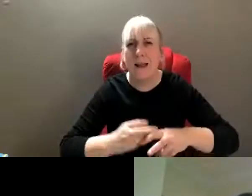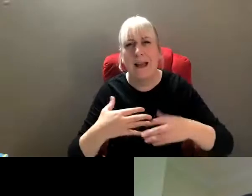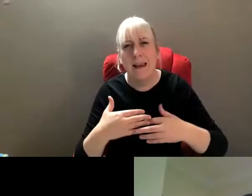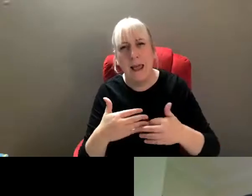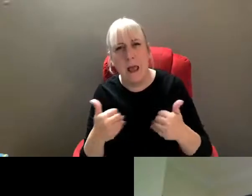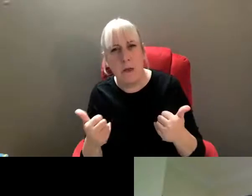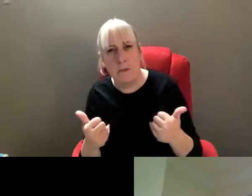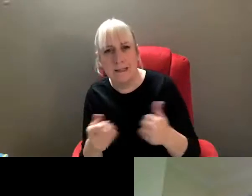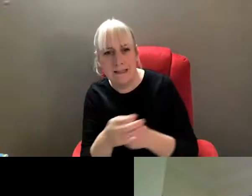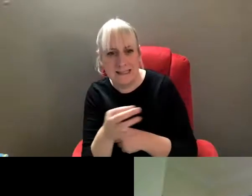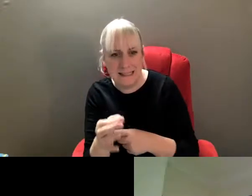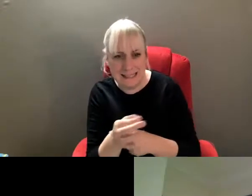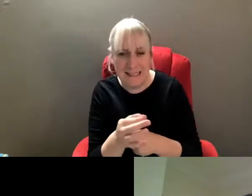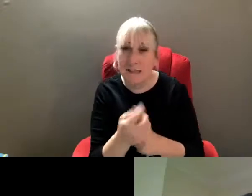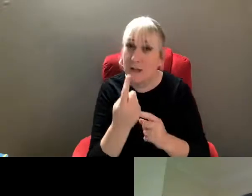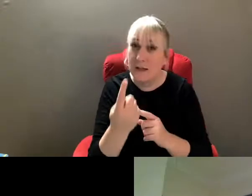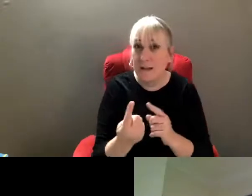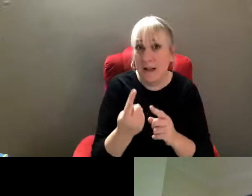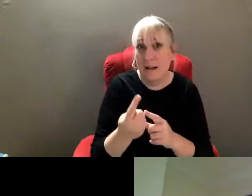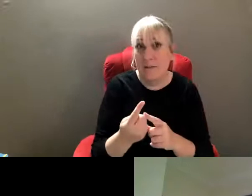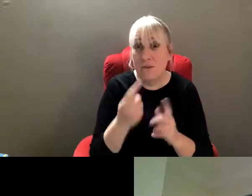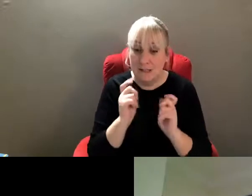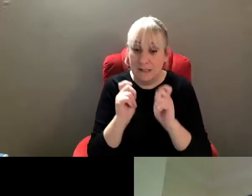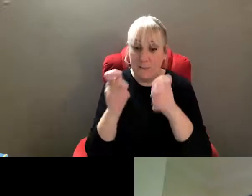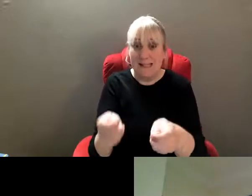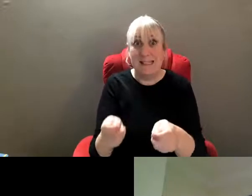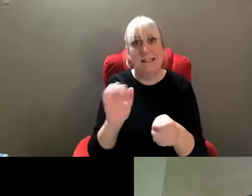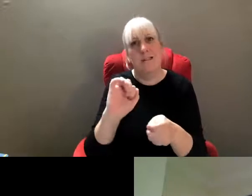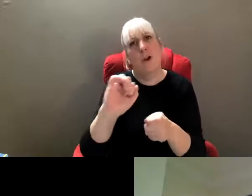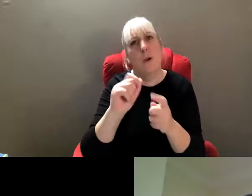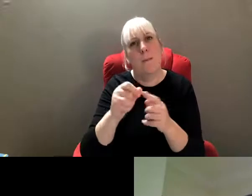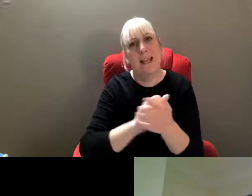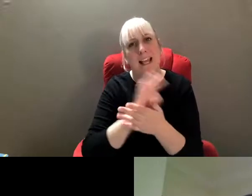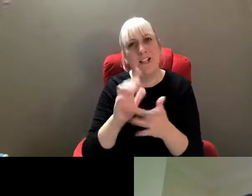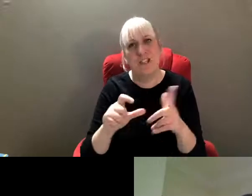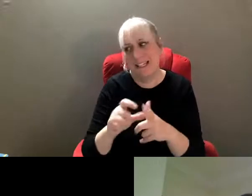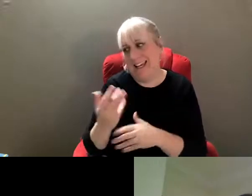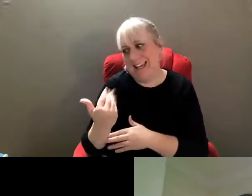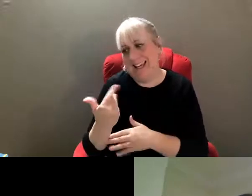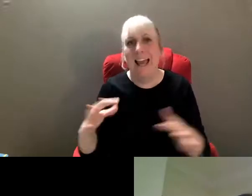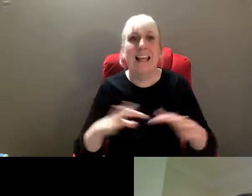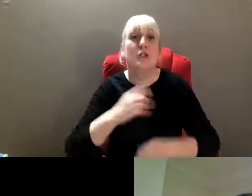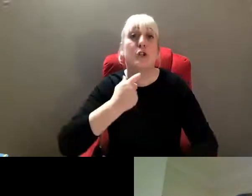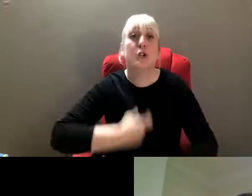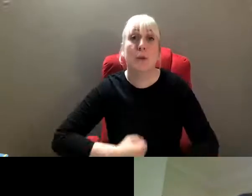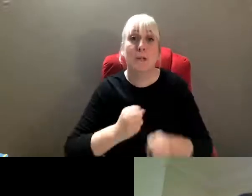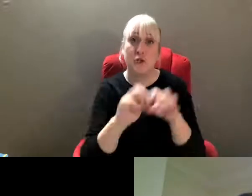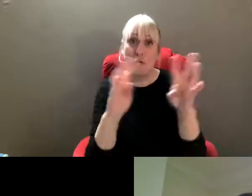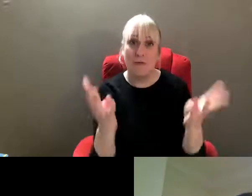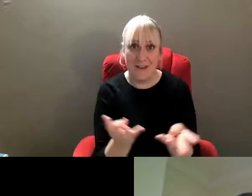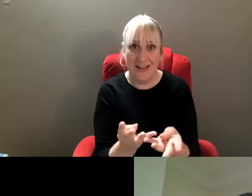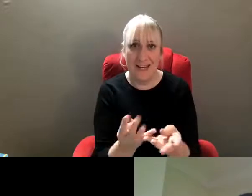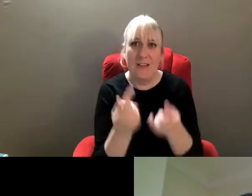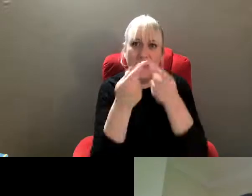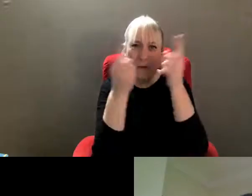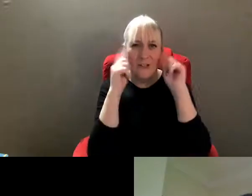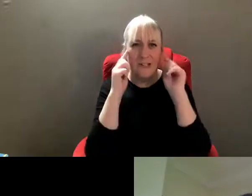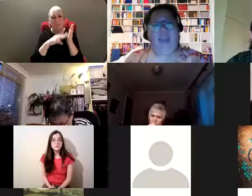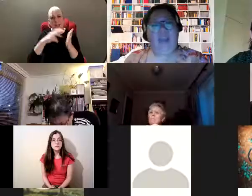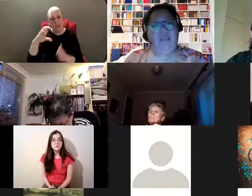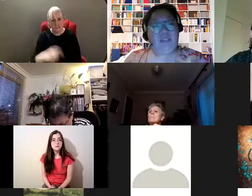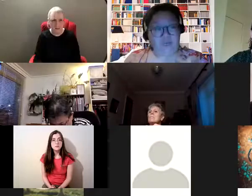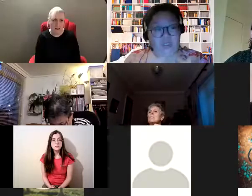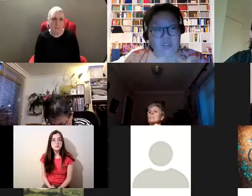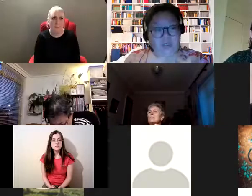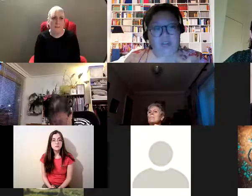and has just submitted her phd in human geography at the university of manchester harry's research